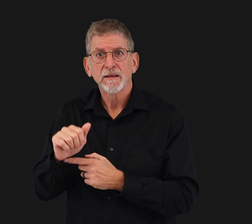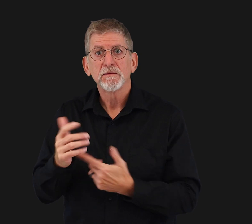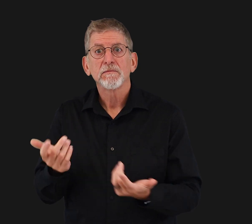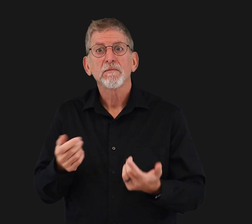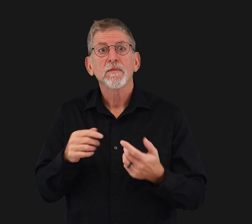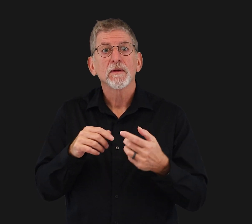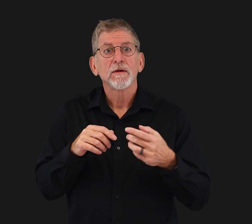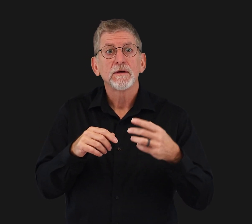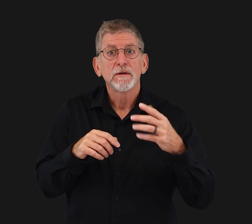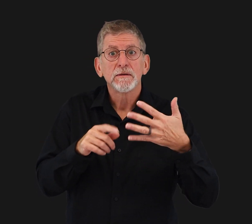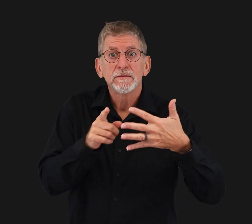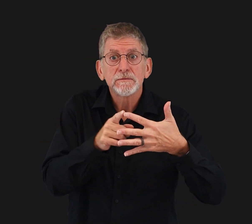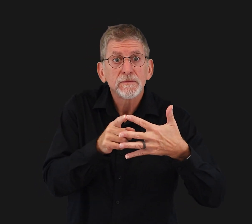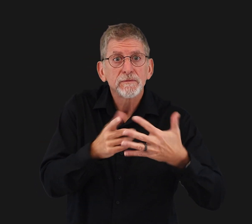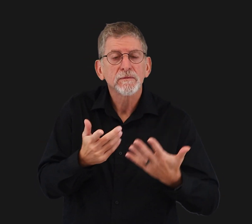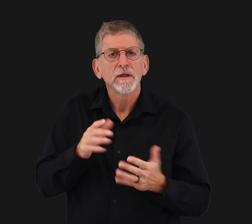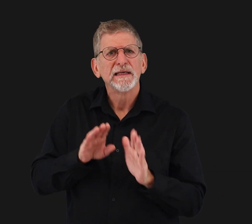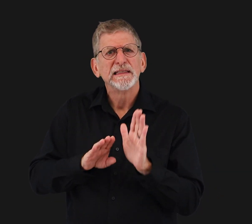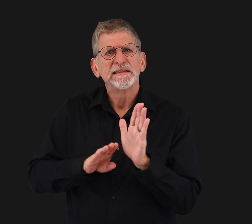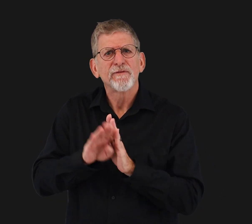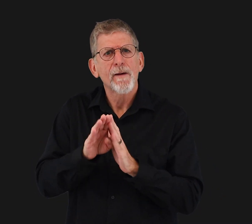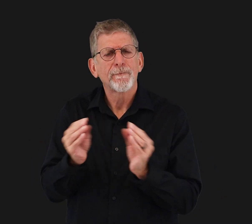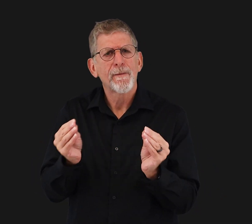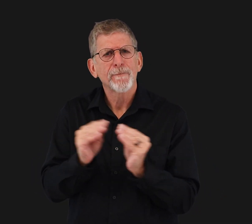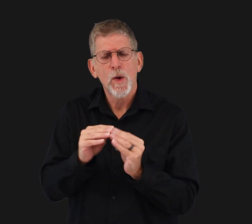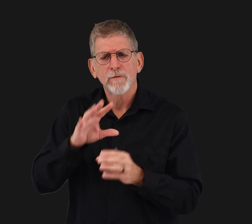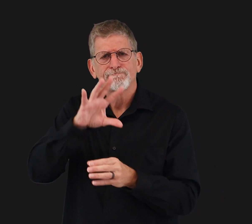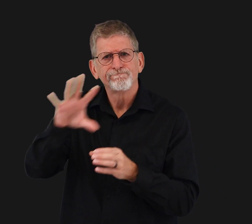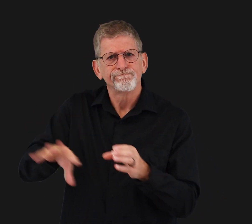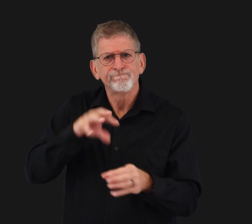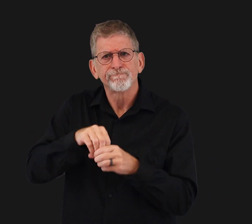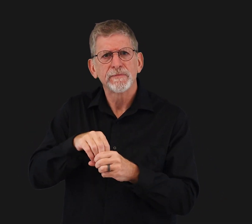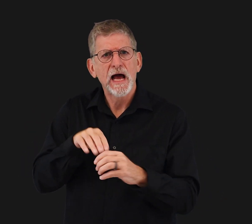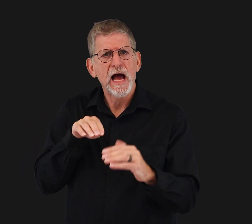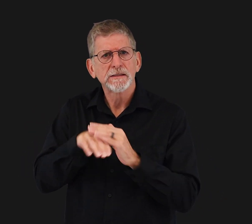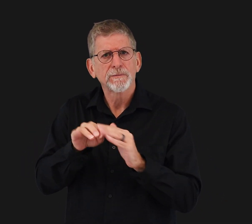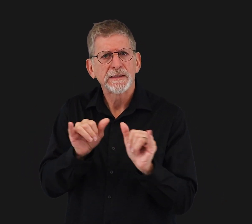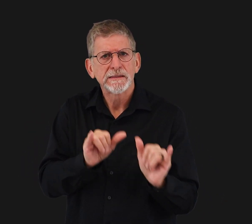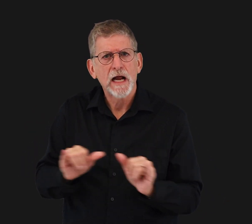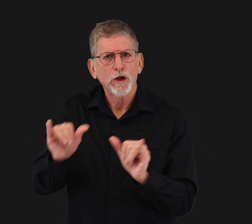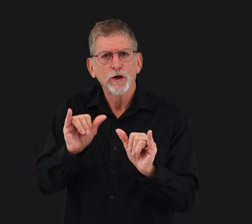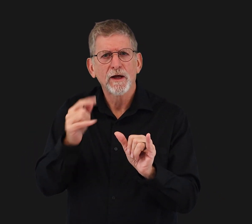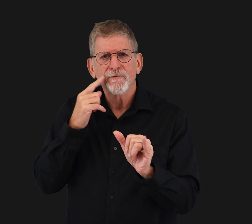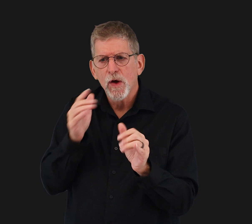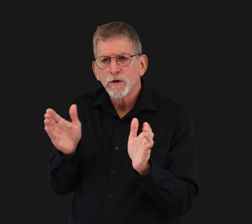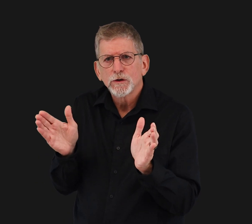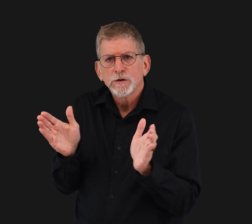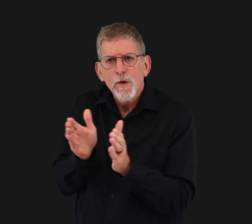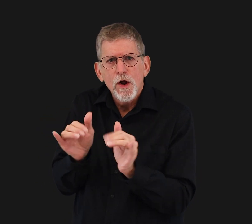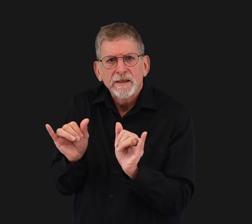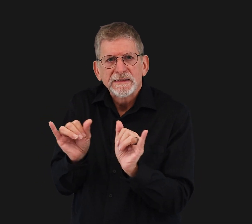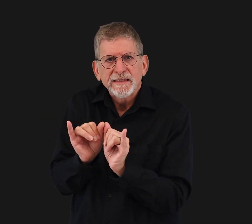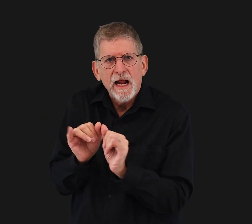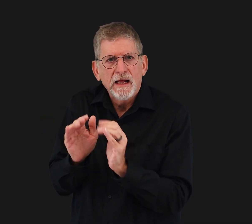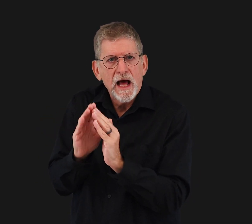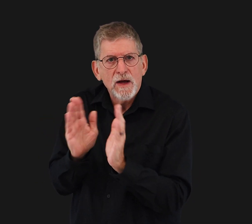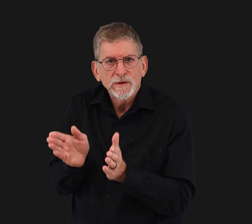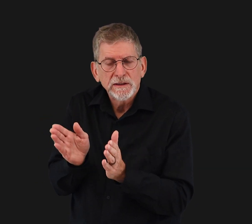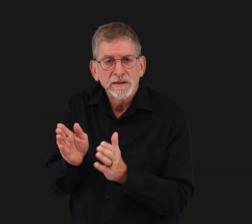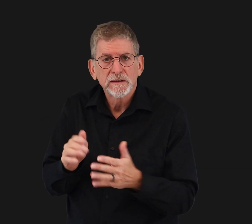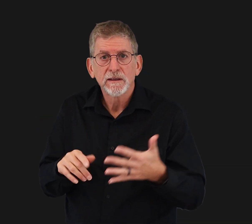2) developing a more comprehensive accessibility standards for small scale housing;